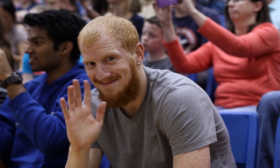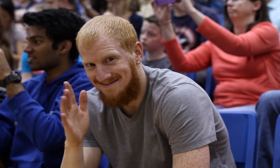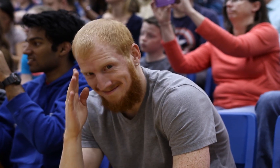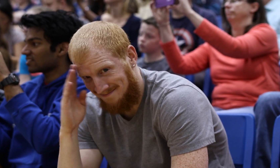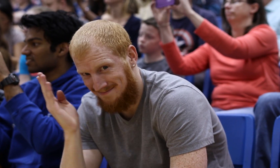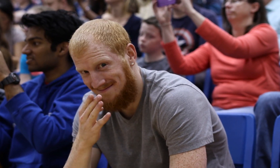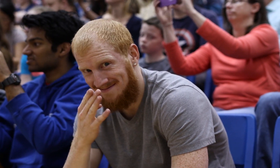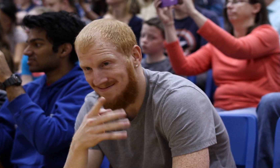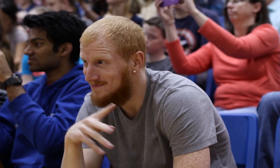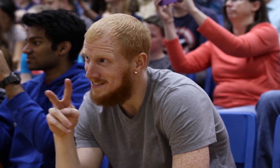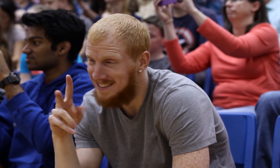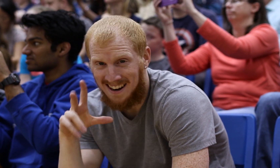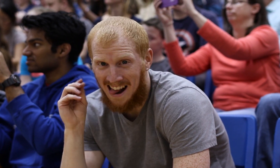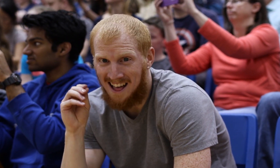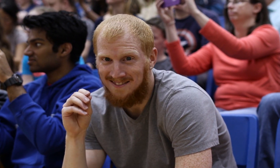We're watching Nyle now.